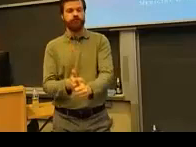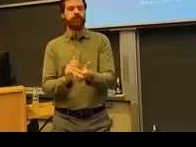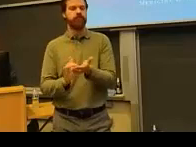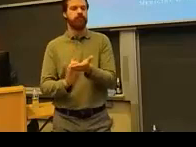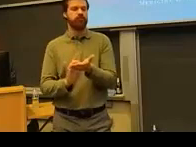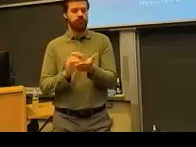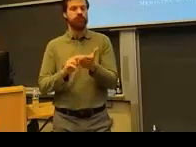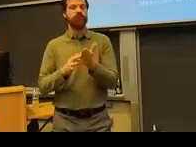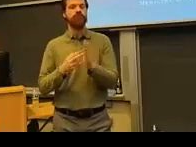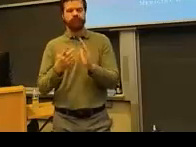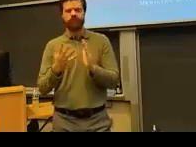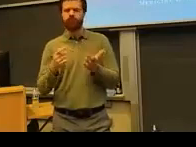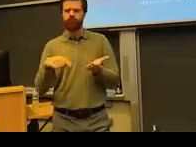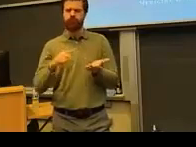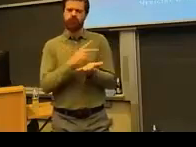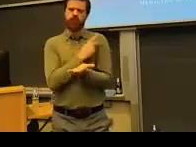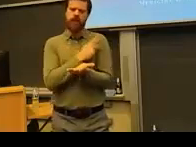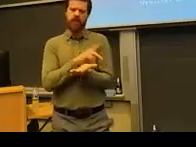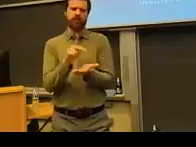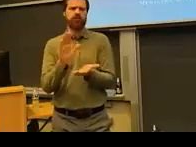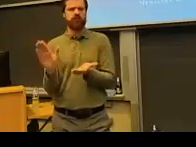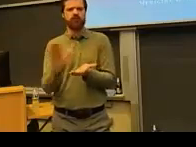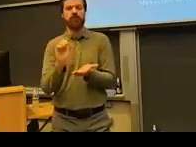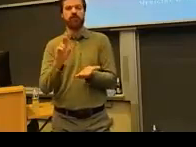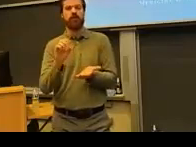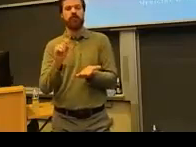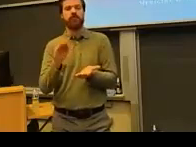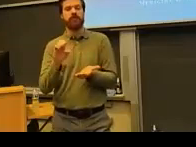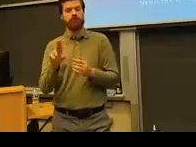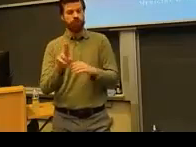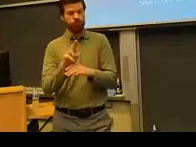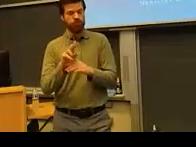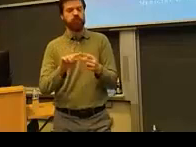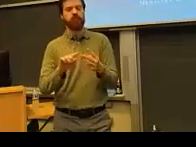characteristics of the patients in terms of substances used and uh and their willingness